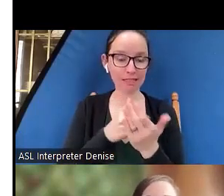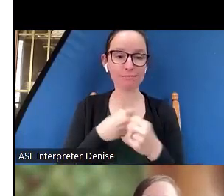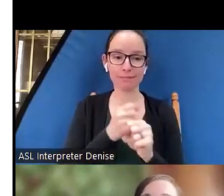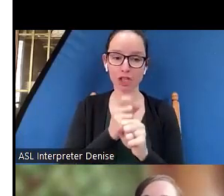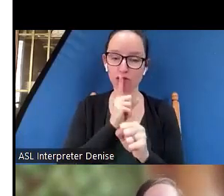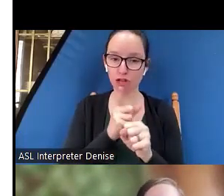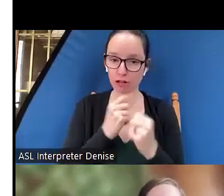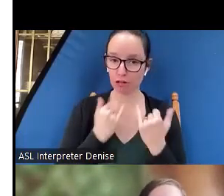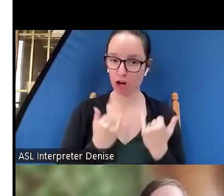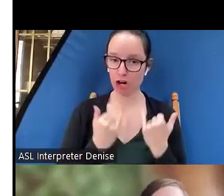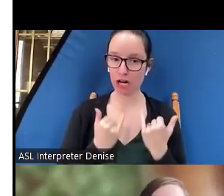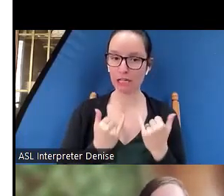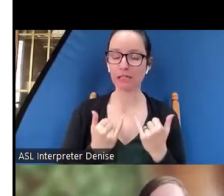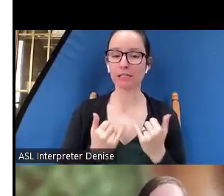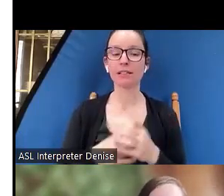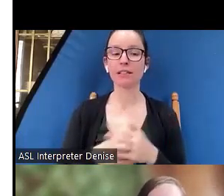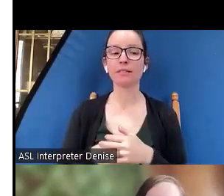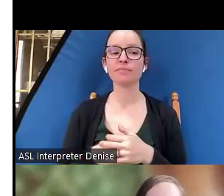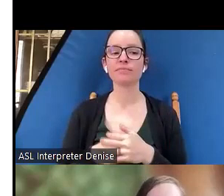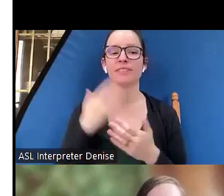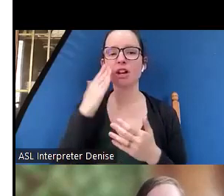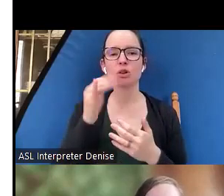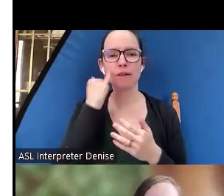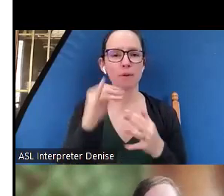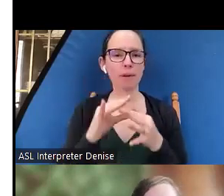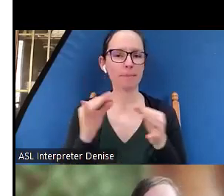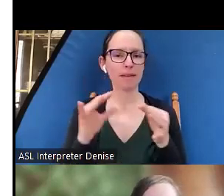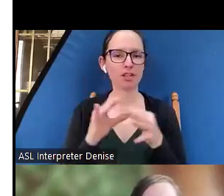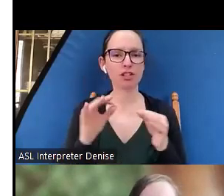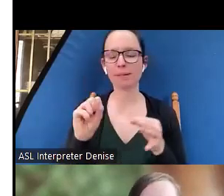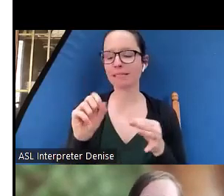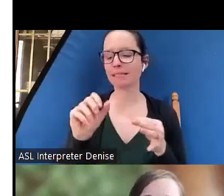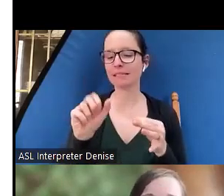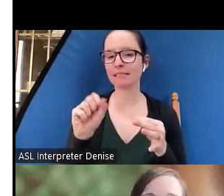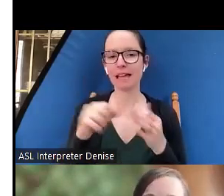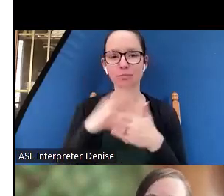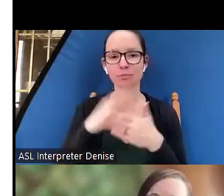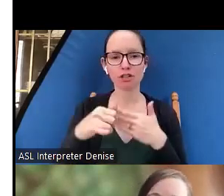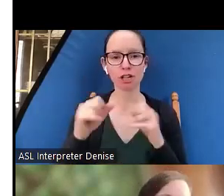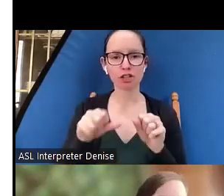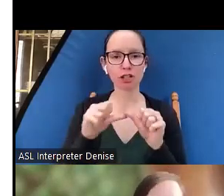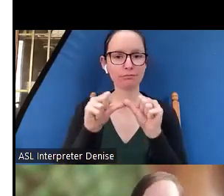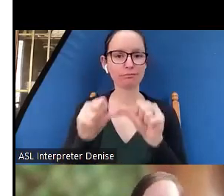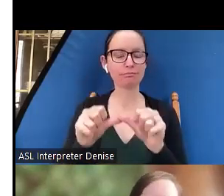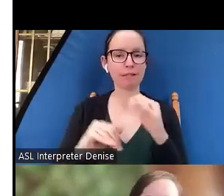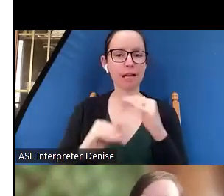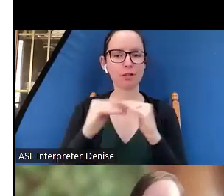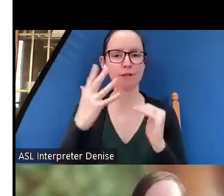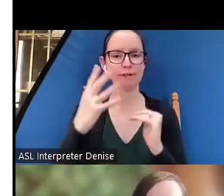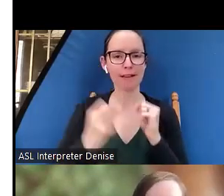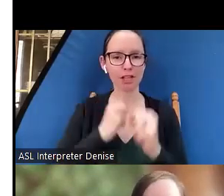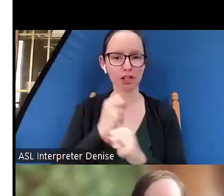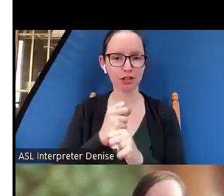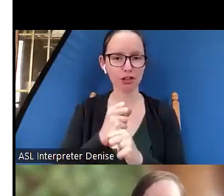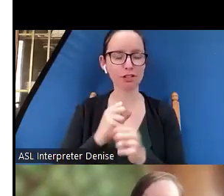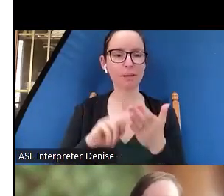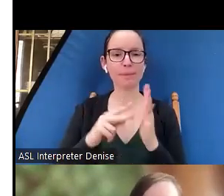I don't know that we mentioned earlier, but SAS projects could be up to five years in duration. So that's provides time for a lot of change over the course of